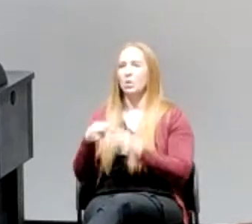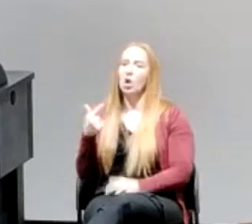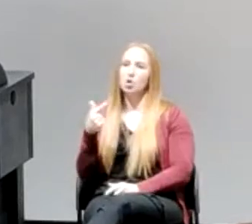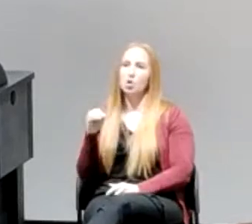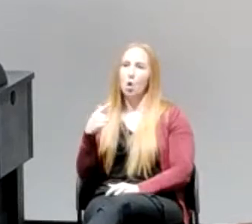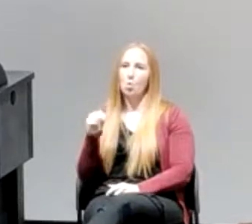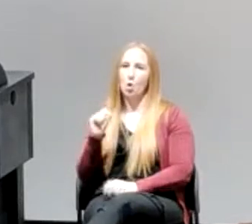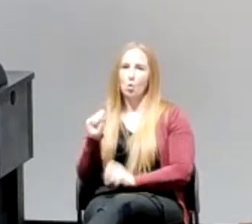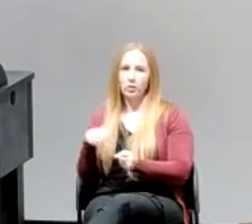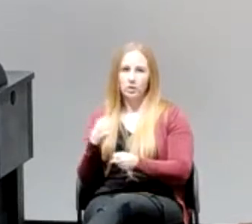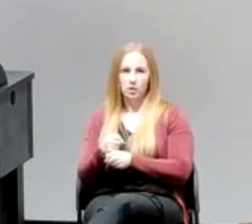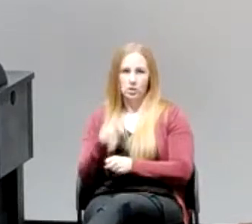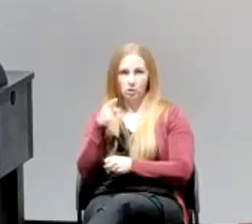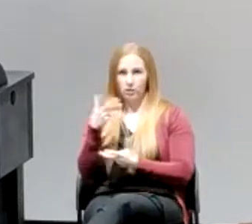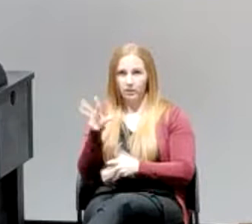A Sr officer in MGM at the time.